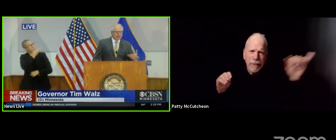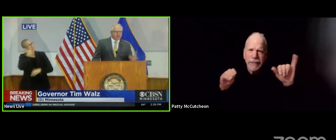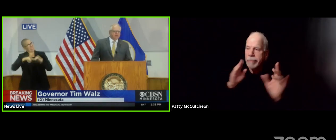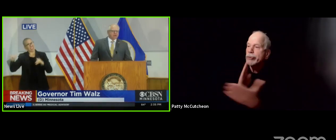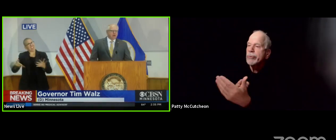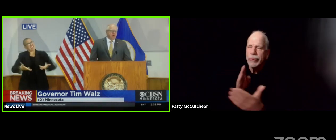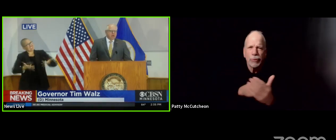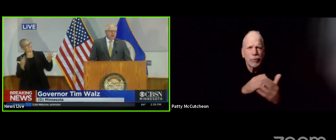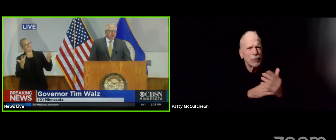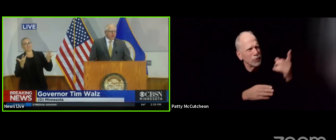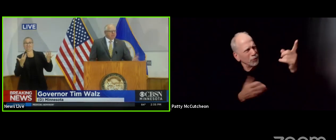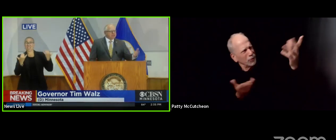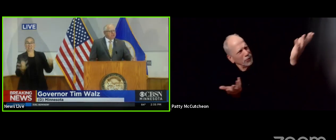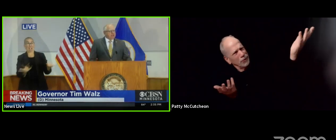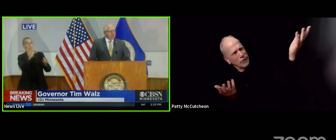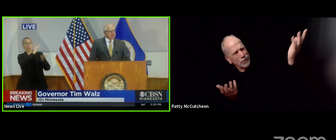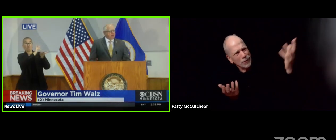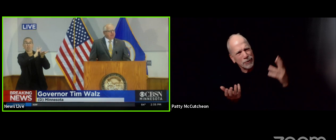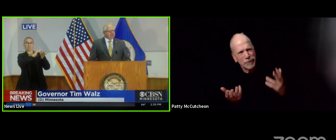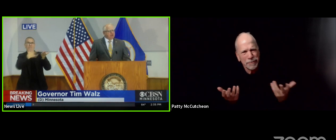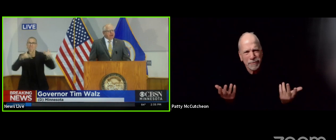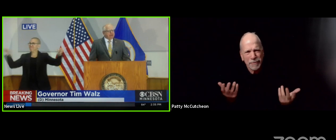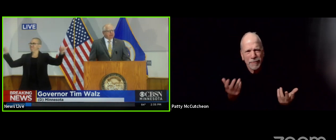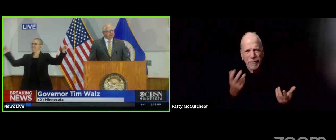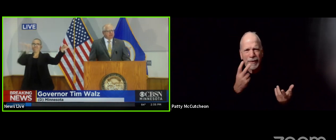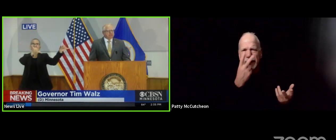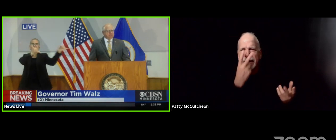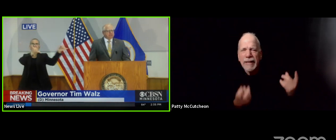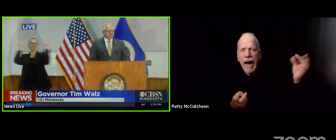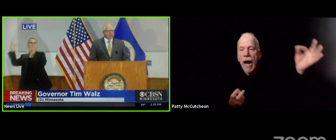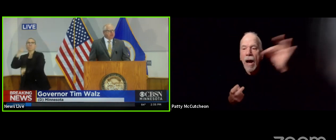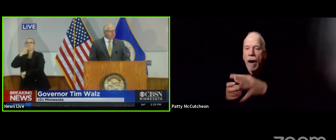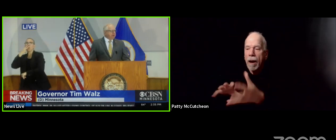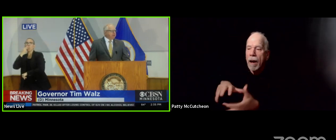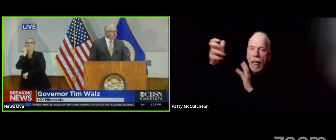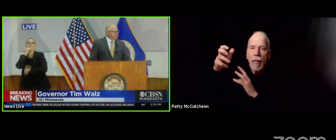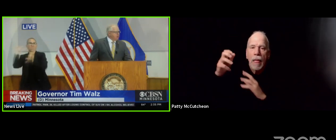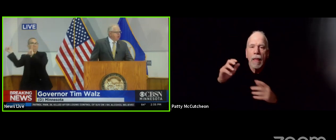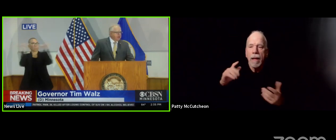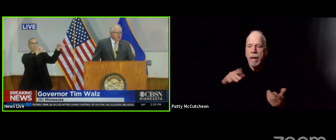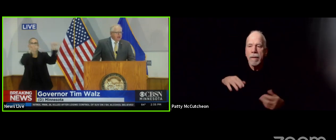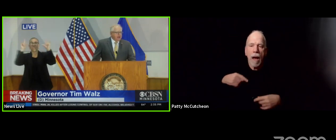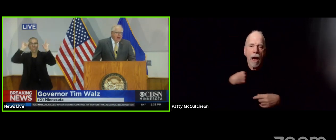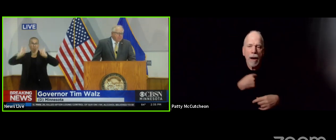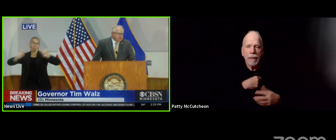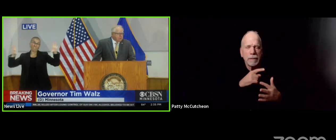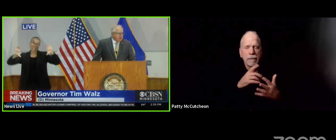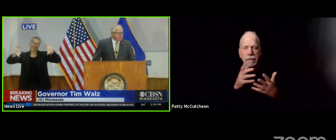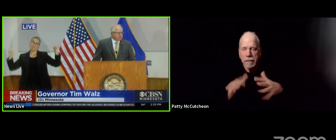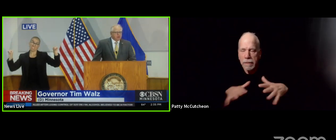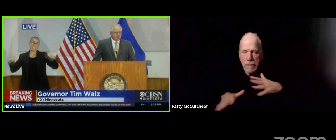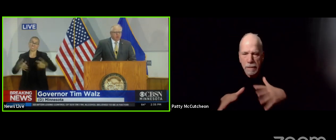IN THERE. WE'LL HAVE TO SEE. WE'RE GOING TO HAVE TO COME BACK AT THIS. BUT THIS IS CERTAINLY BIGGER THAN MINNESOTA. I'M JUST PROUD IN MINNESOTA THAT WE MADE THE